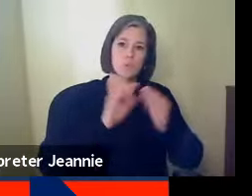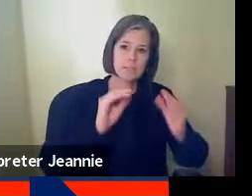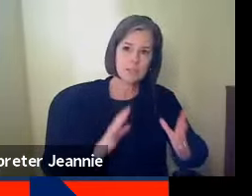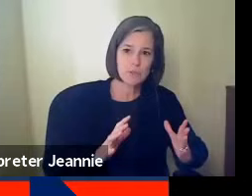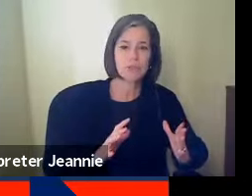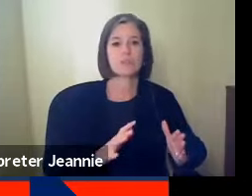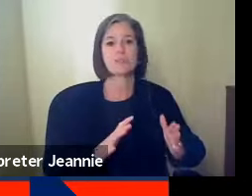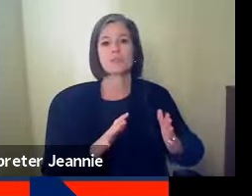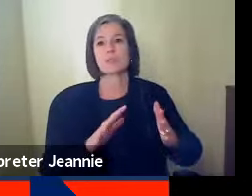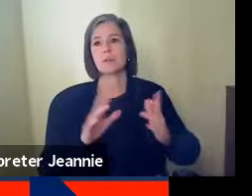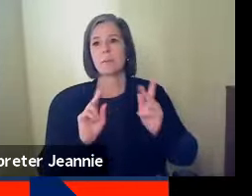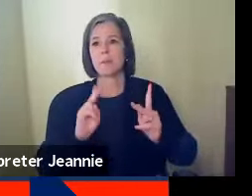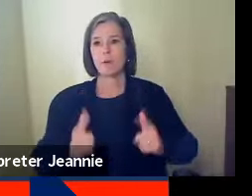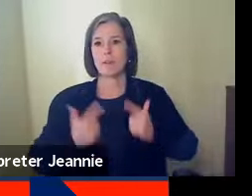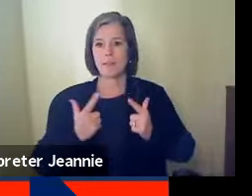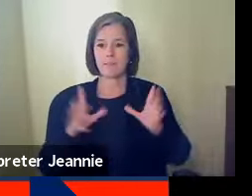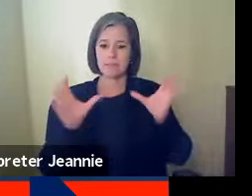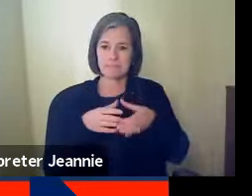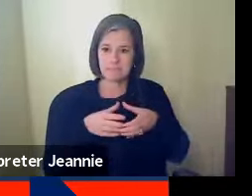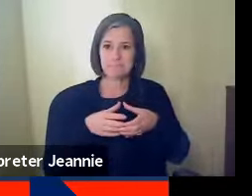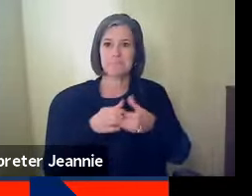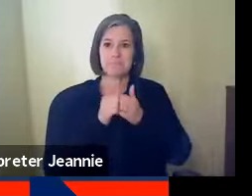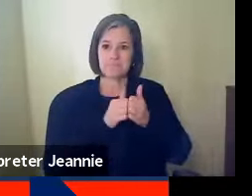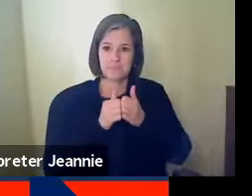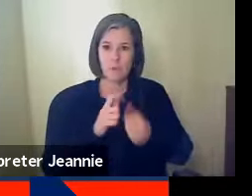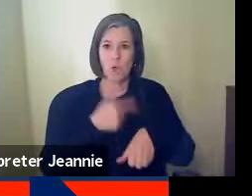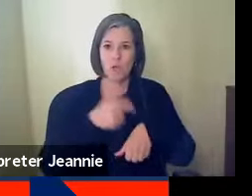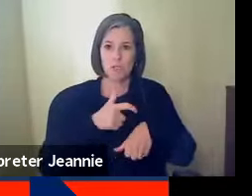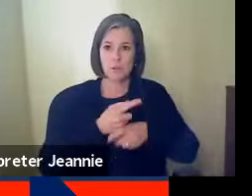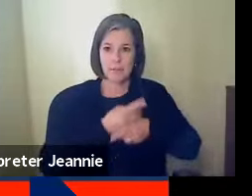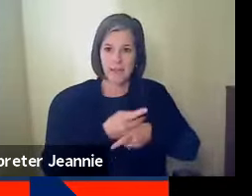those people living in congregate care, corrections and eventually to people who are at